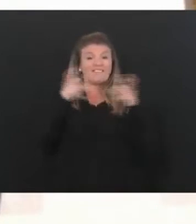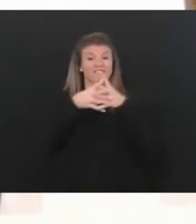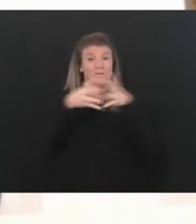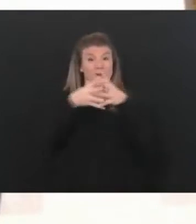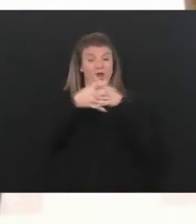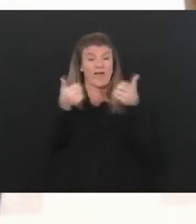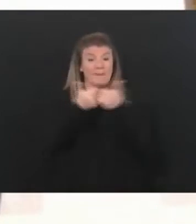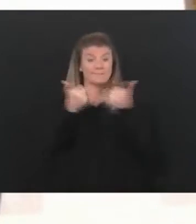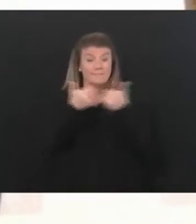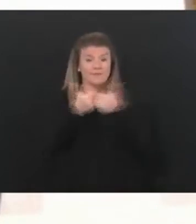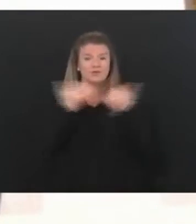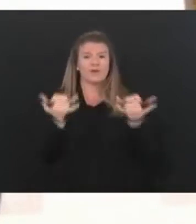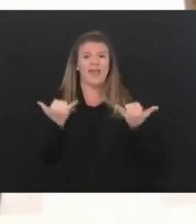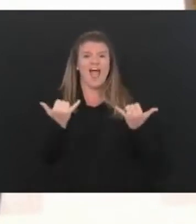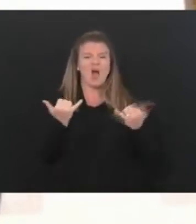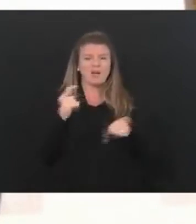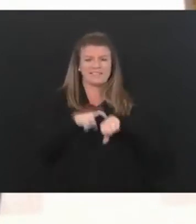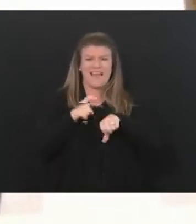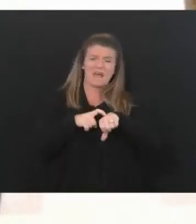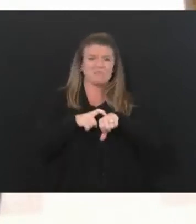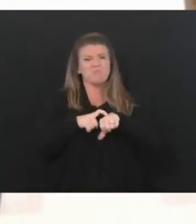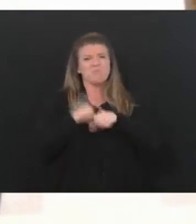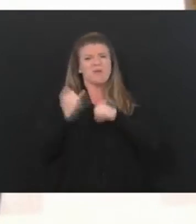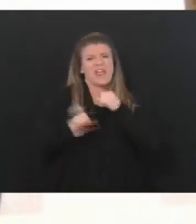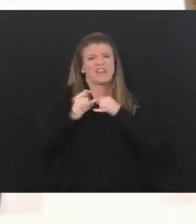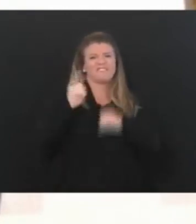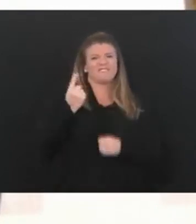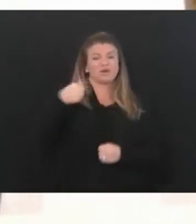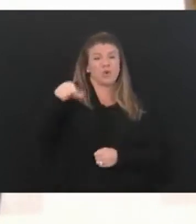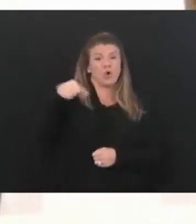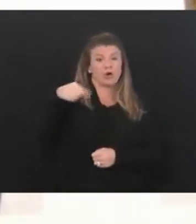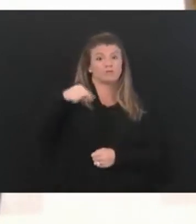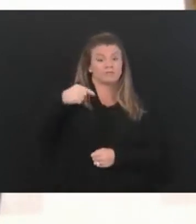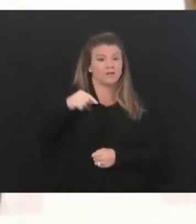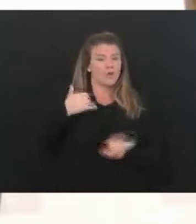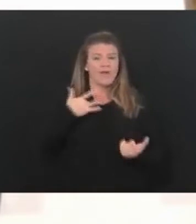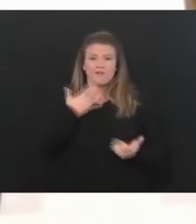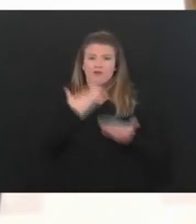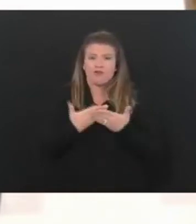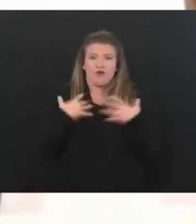YESTERDAY, IF WE'RE IN A FOOTBALL GAME WE'RE ABOUT TO FINISH THE FIRST QUARTER, AND WE